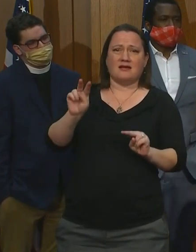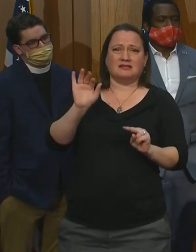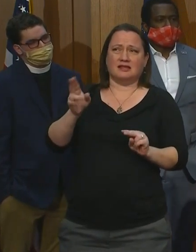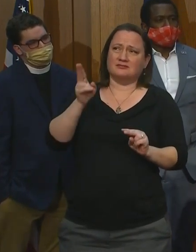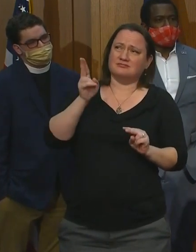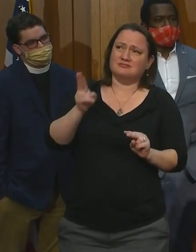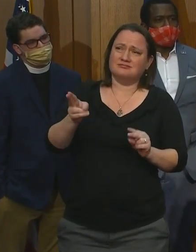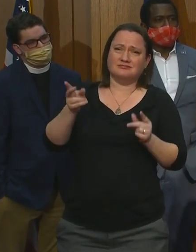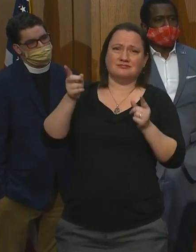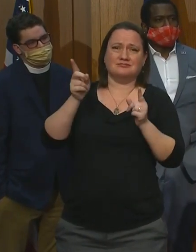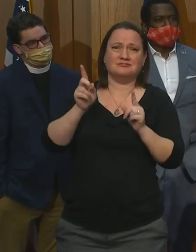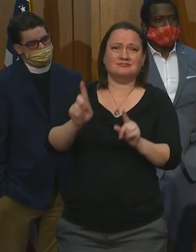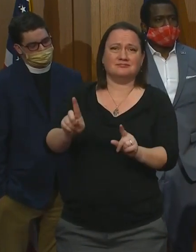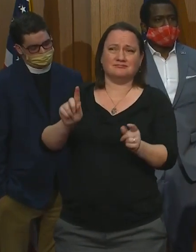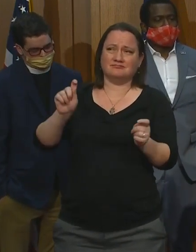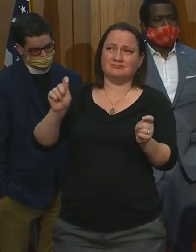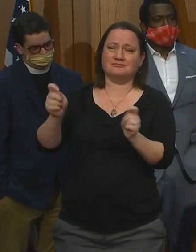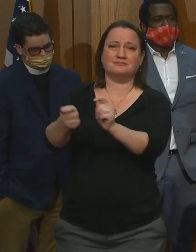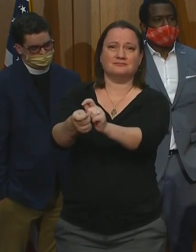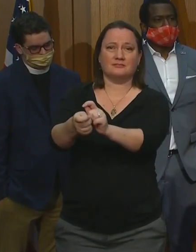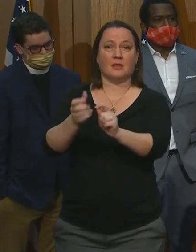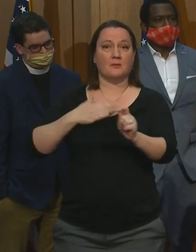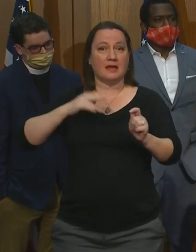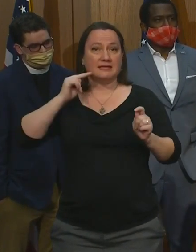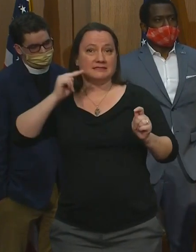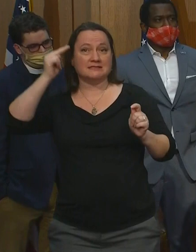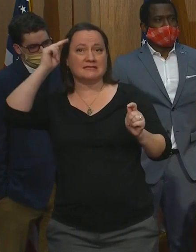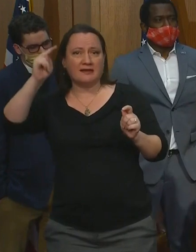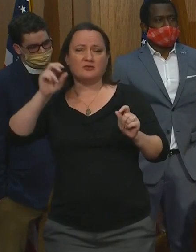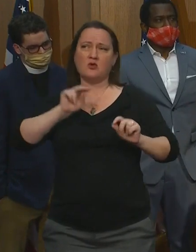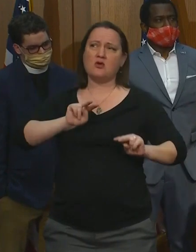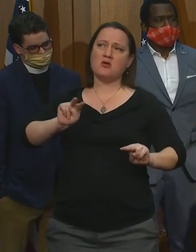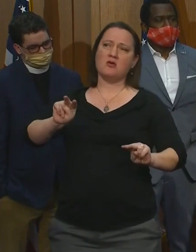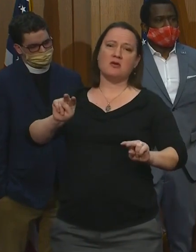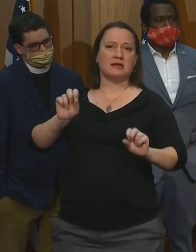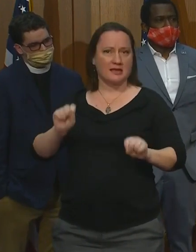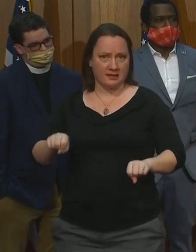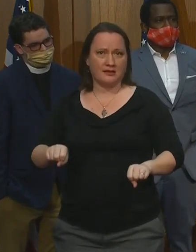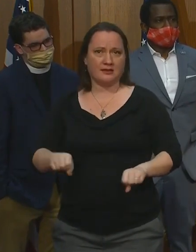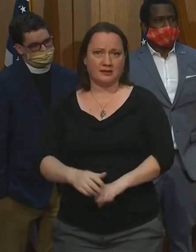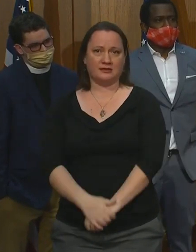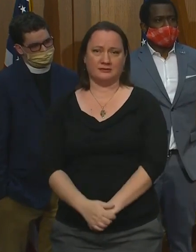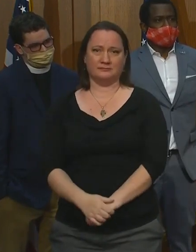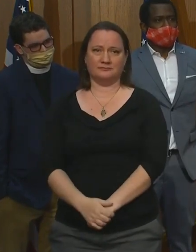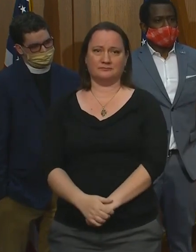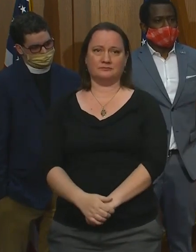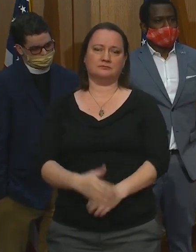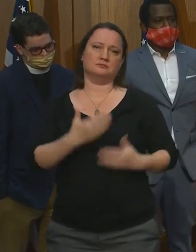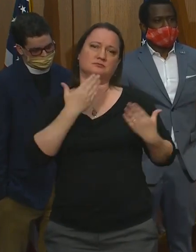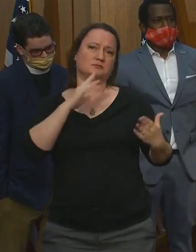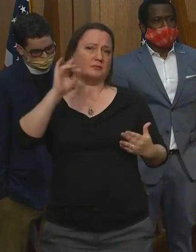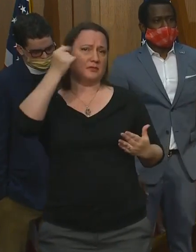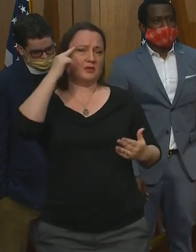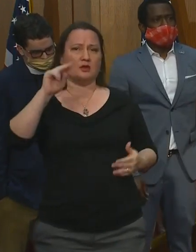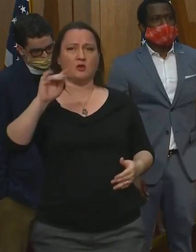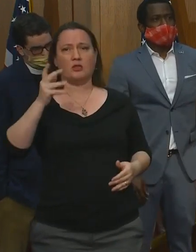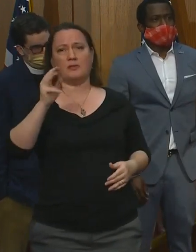GET TO SEE THIS. AND ALL MY